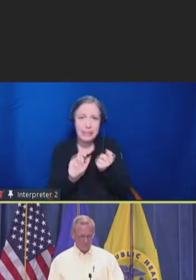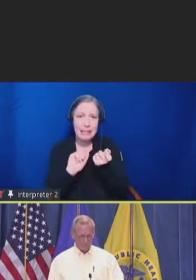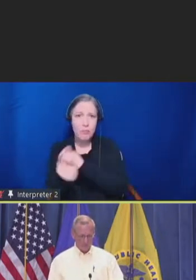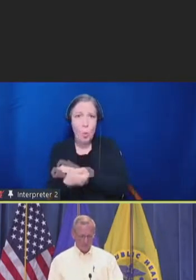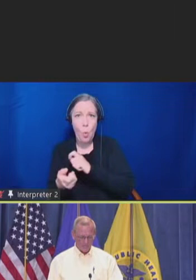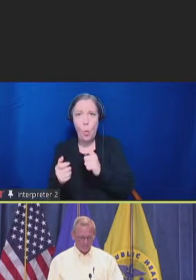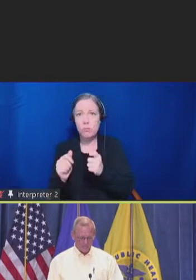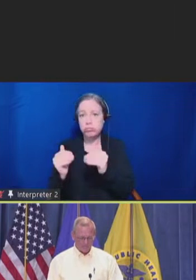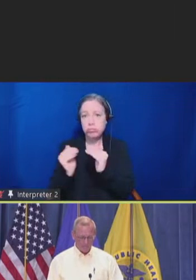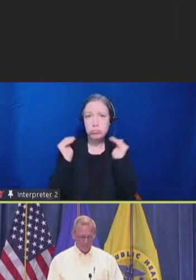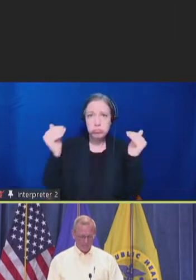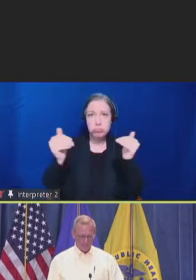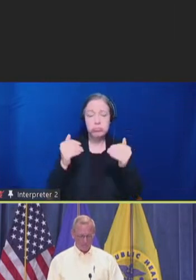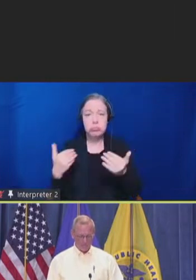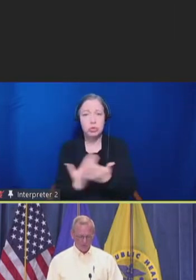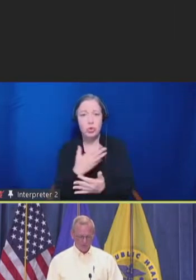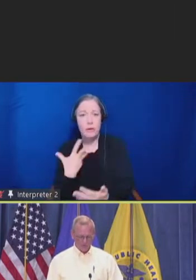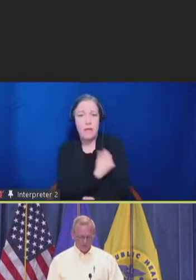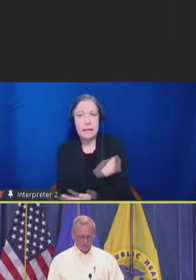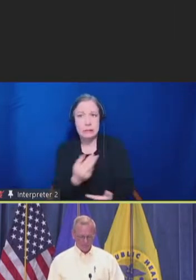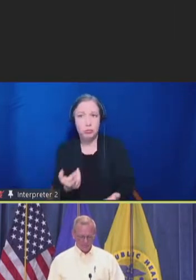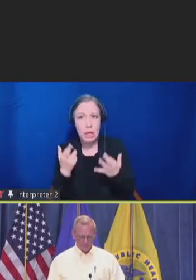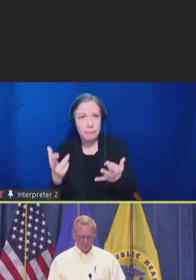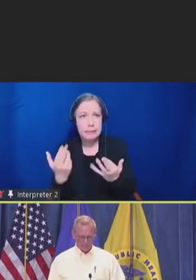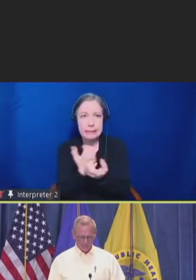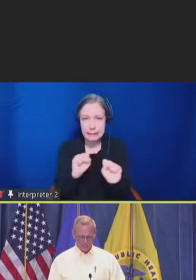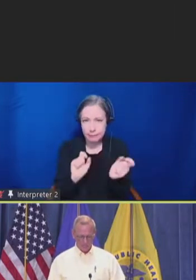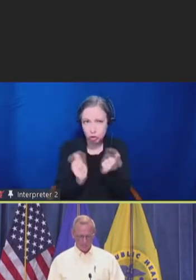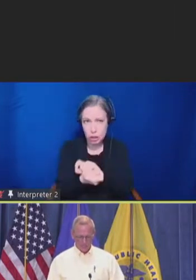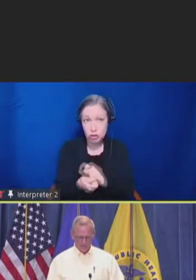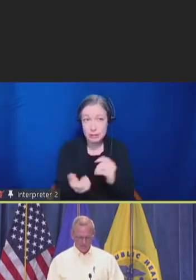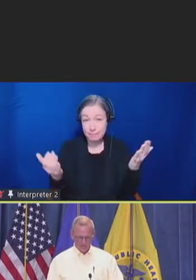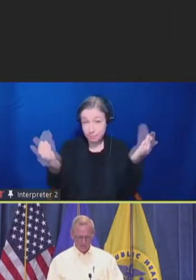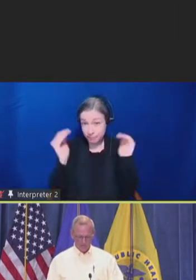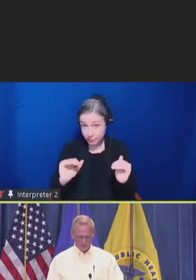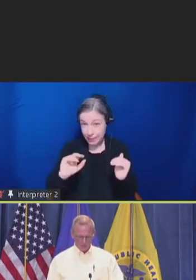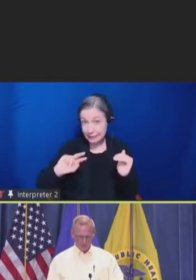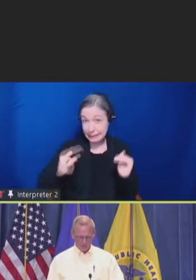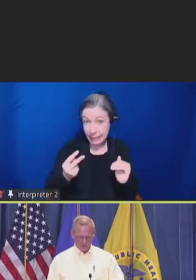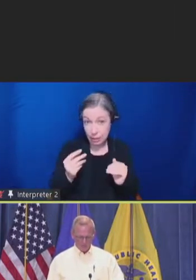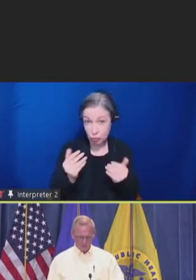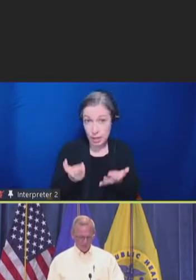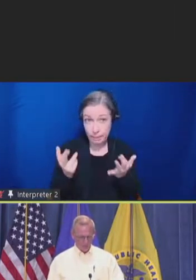Second recommendation, NVAC recommends the assistant secretary for health approve a charter